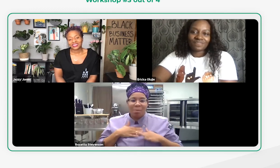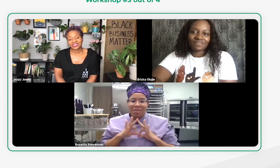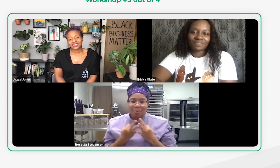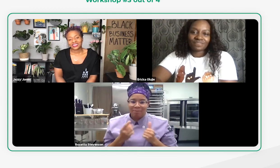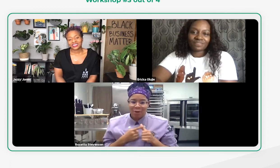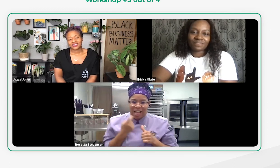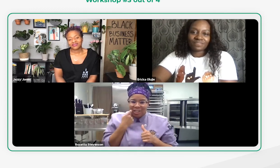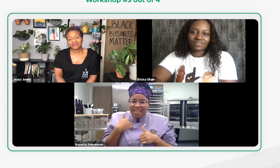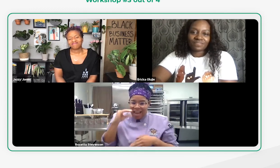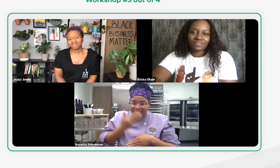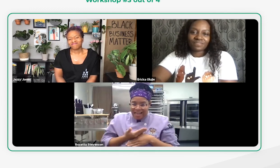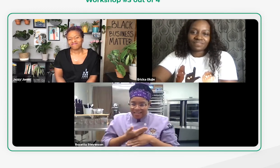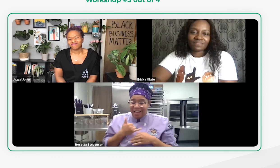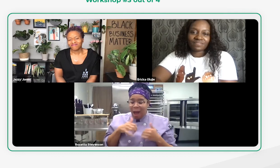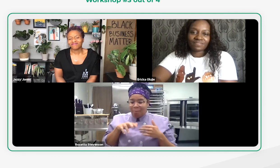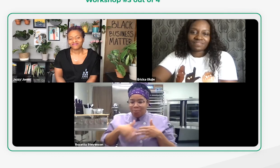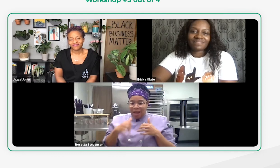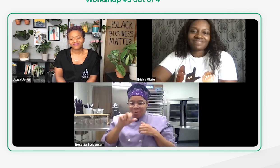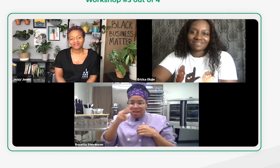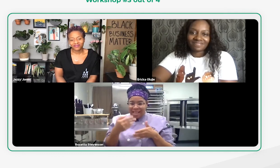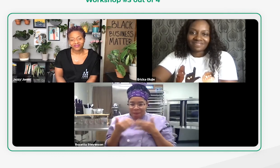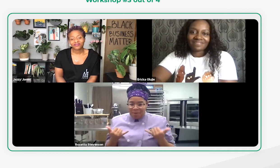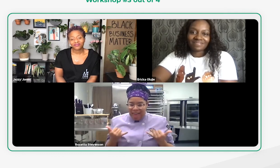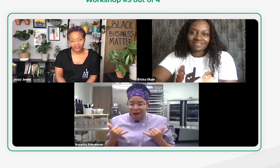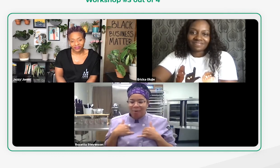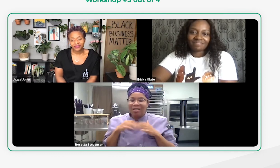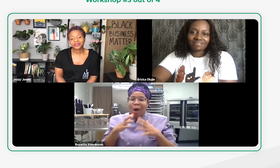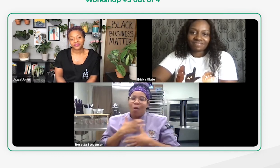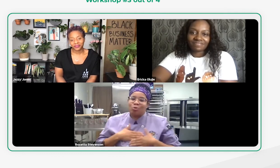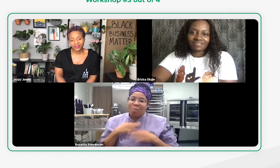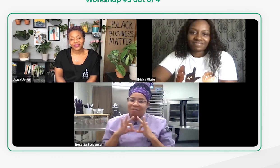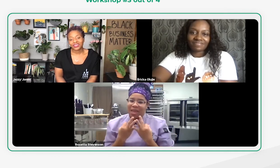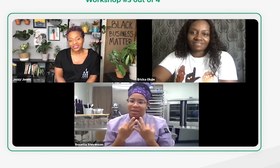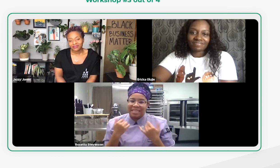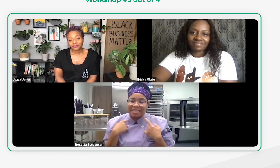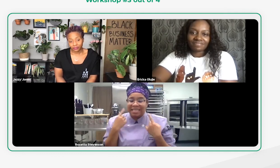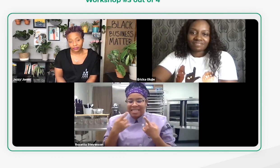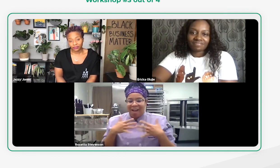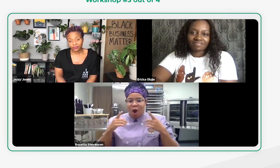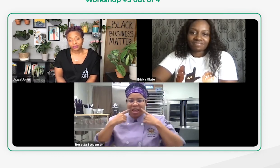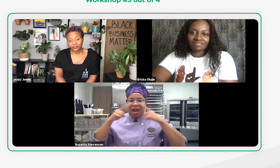yes but let me enjoy my family first. I just had a son and I'm pregnant with another child now. I